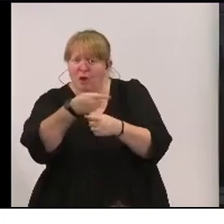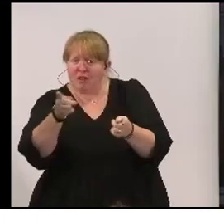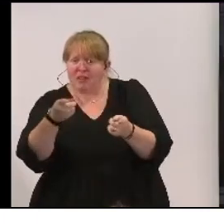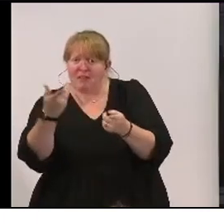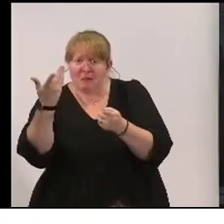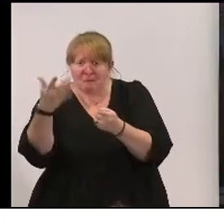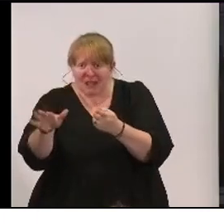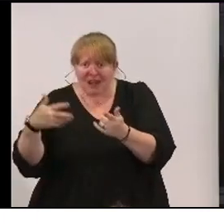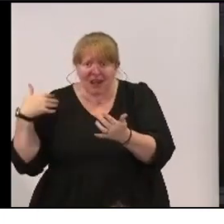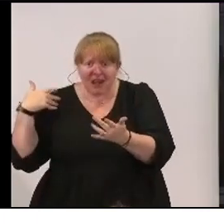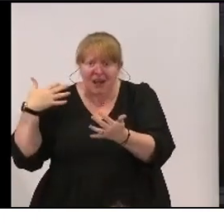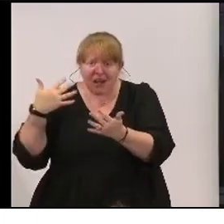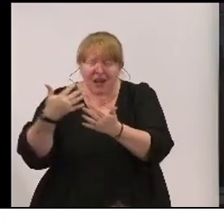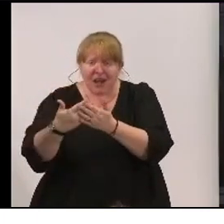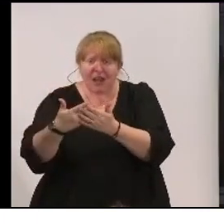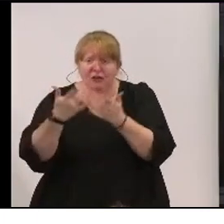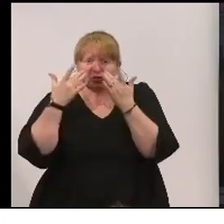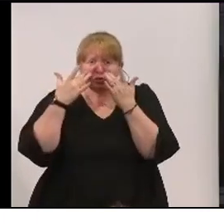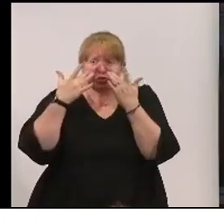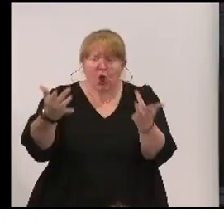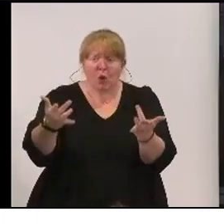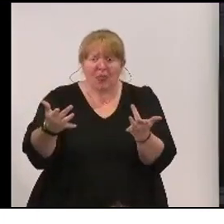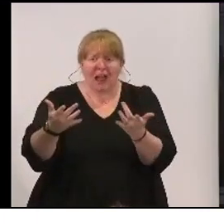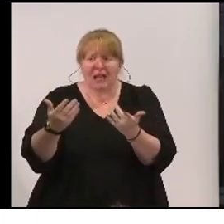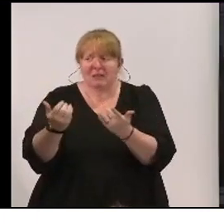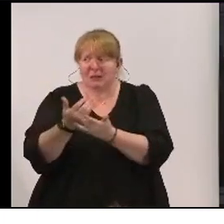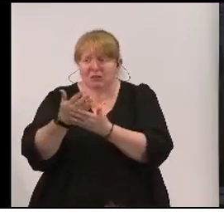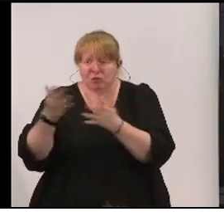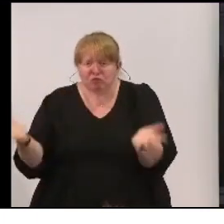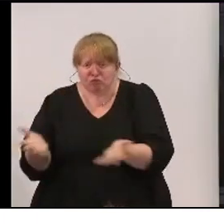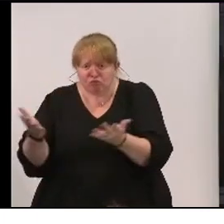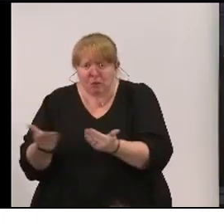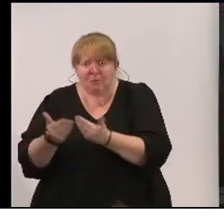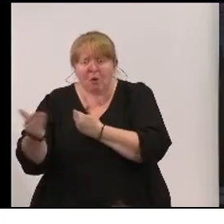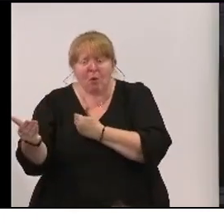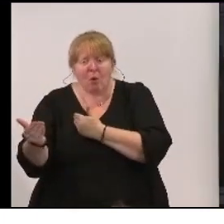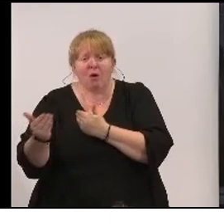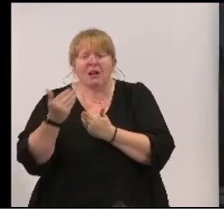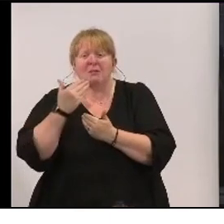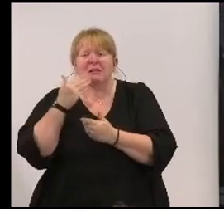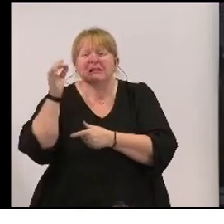doing and make sure there's more of it for Elsevier, but specifically for the European